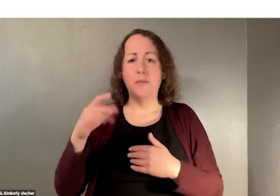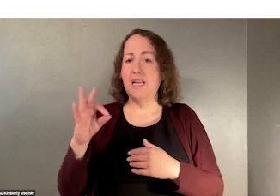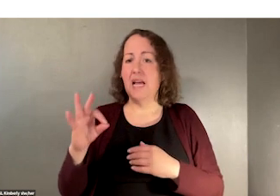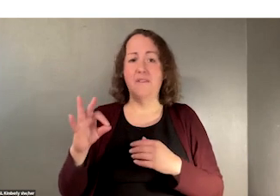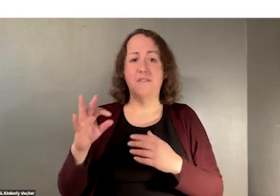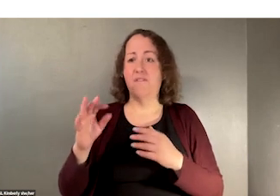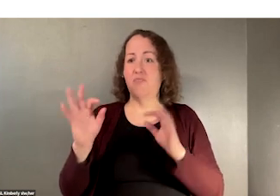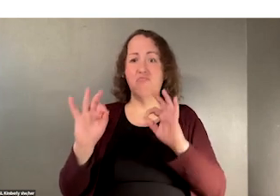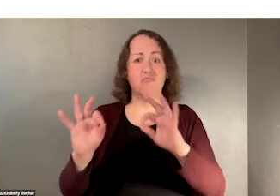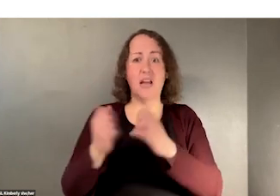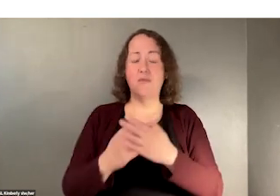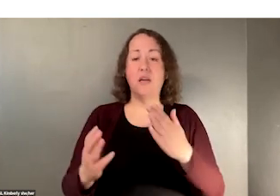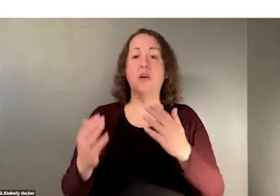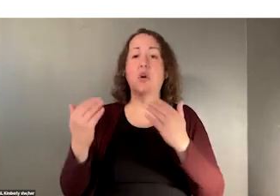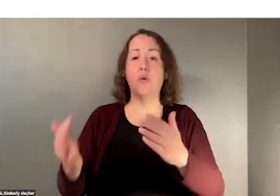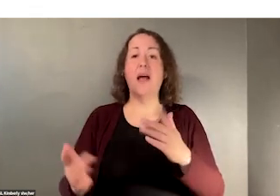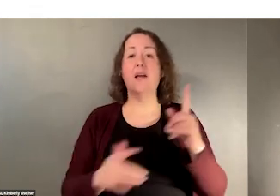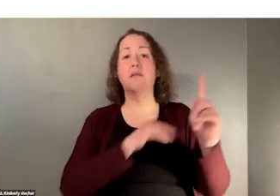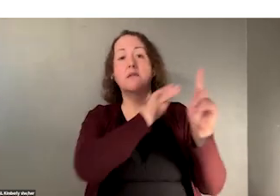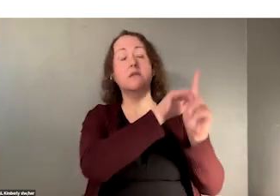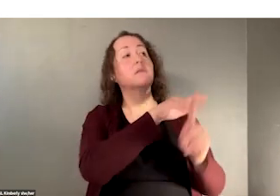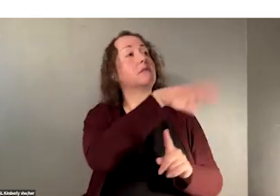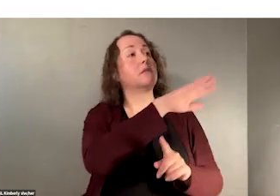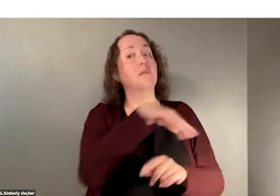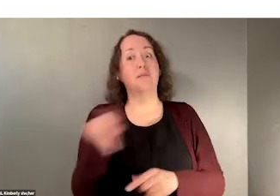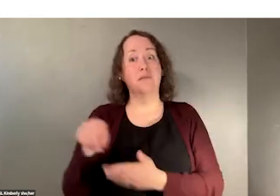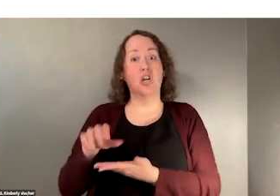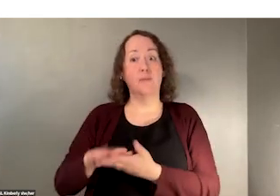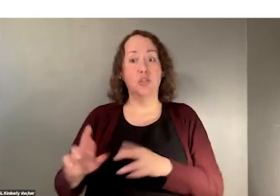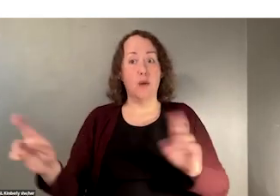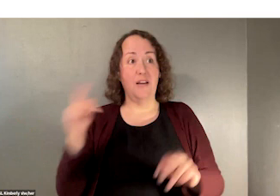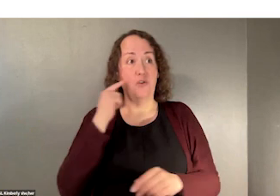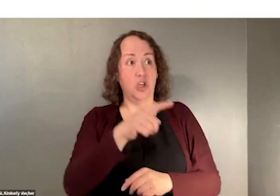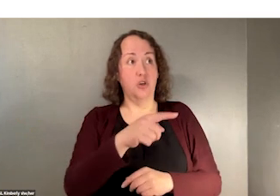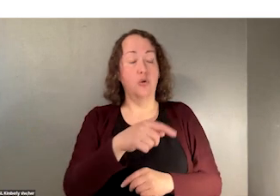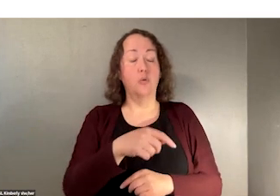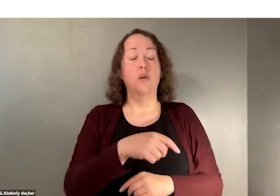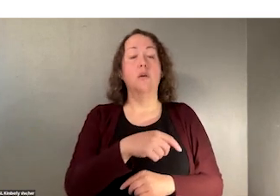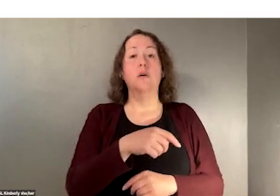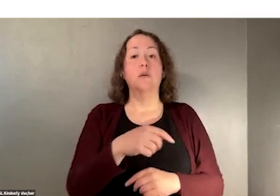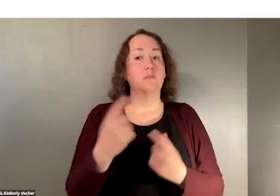Go ahead. Let your PI know. I've got the document ready for you. They'll sign in to their side of SciENcv.